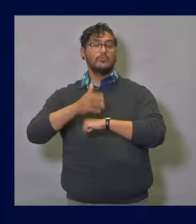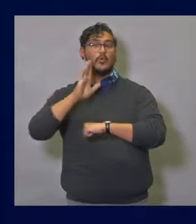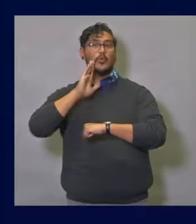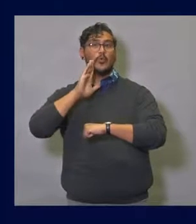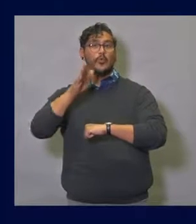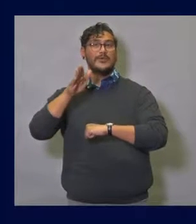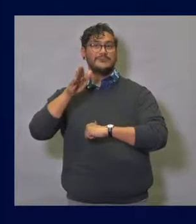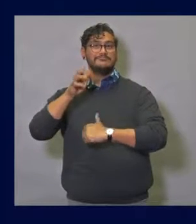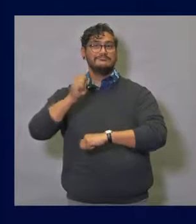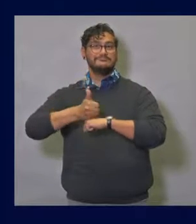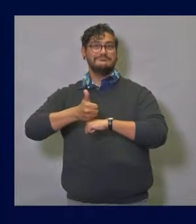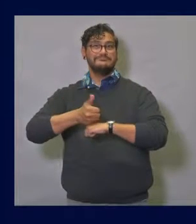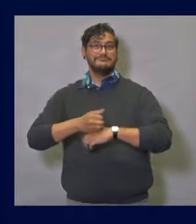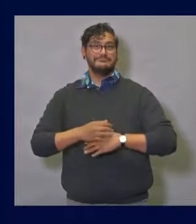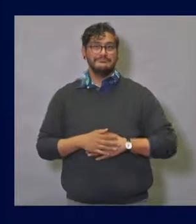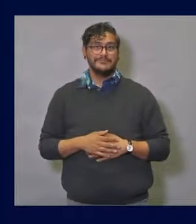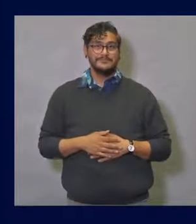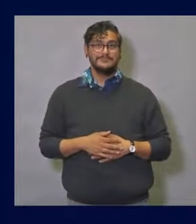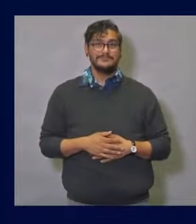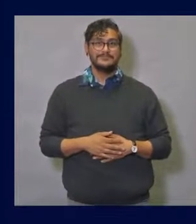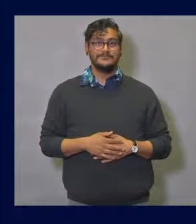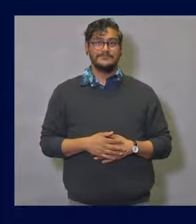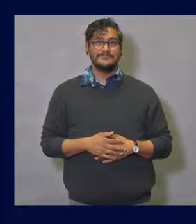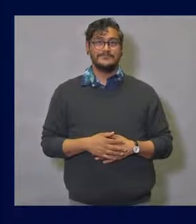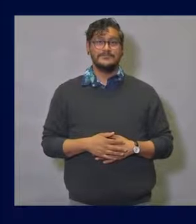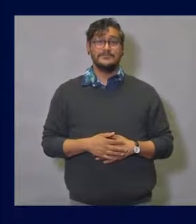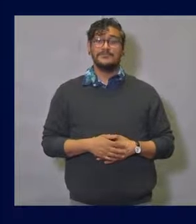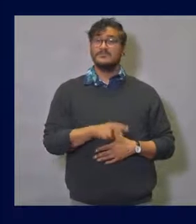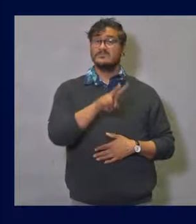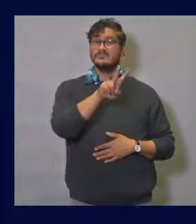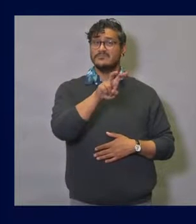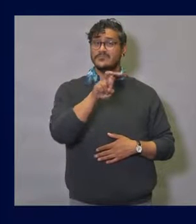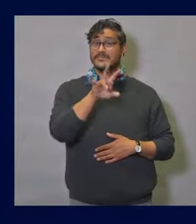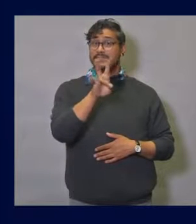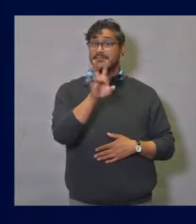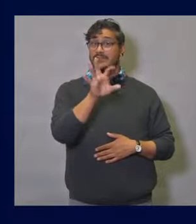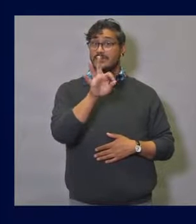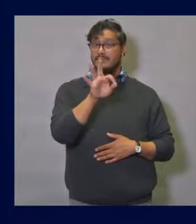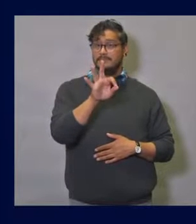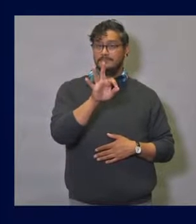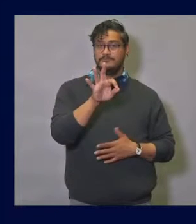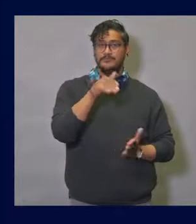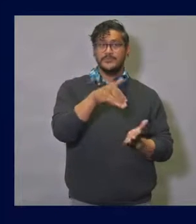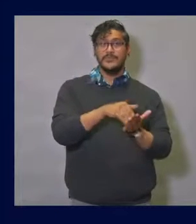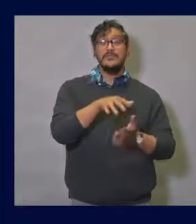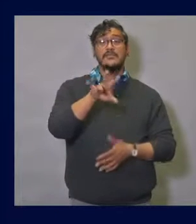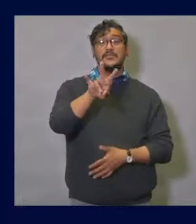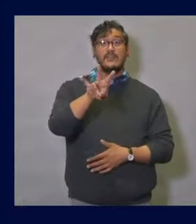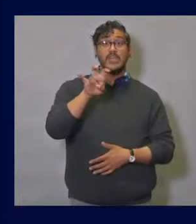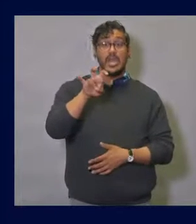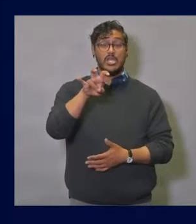ADDITIONAL 150 MOBILE VACCINATION SITES ARE SCHEDULED TO -- SCHEDULED THROUGHOUT